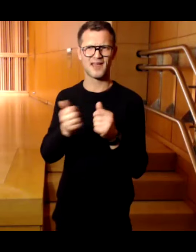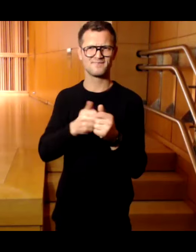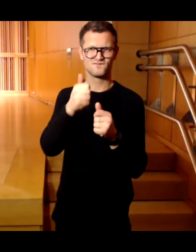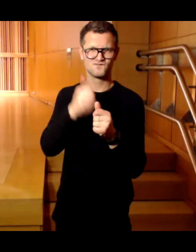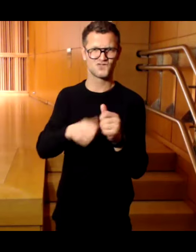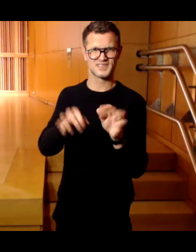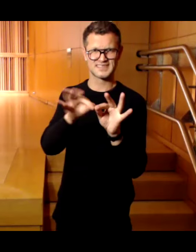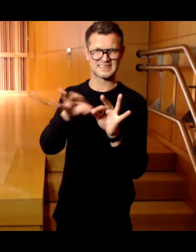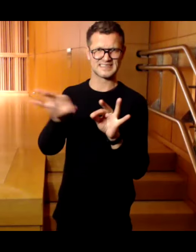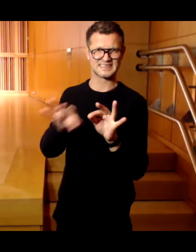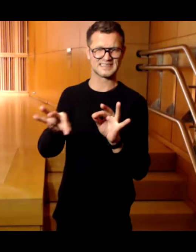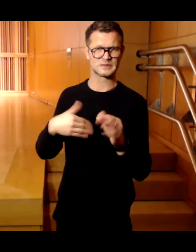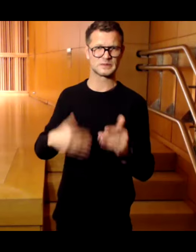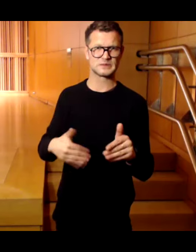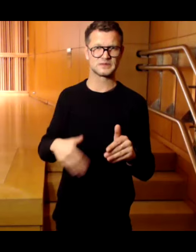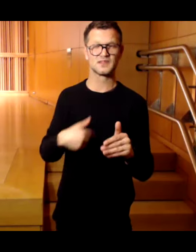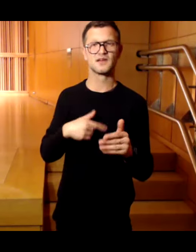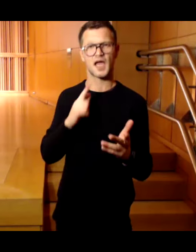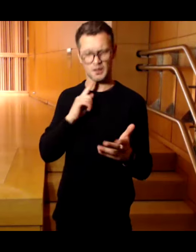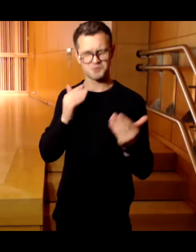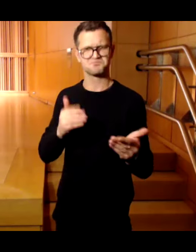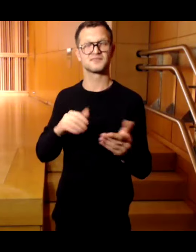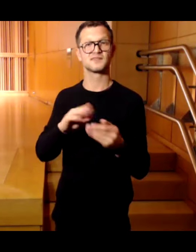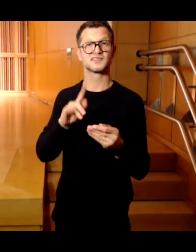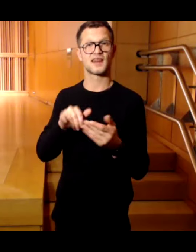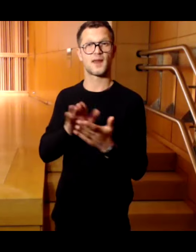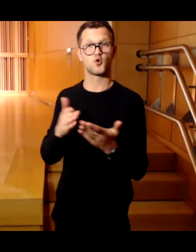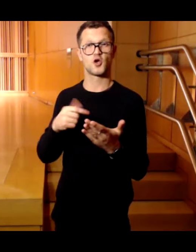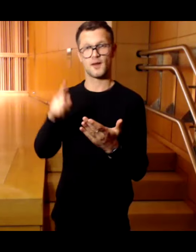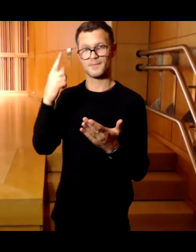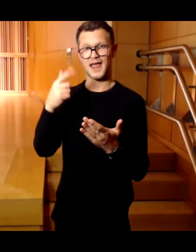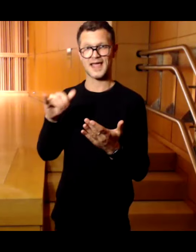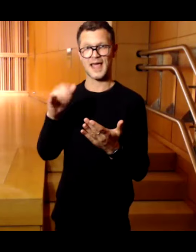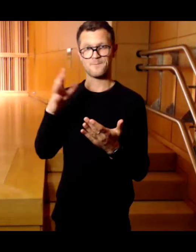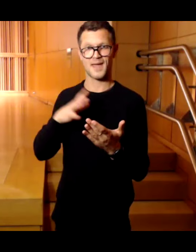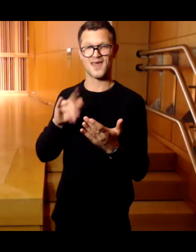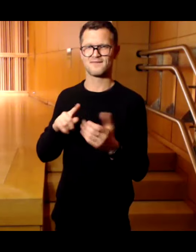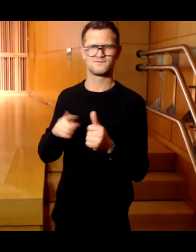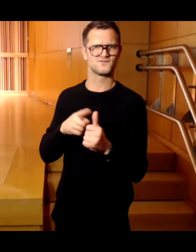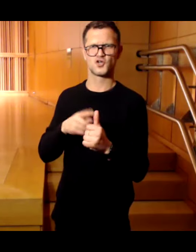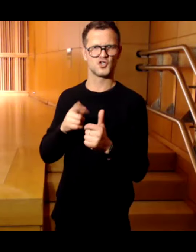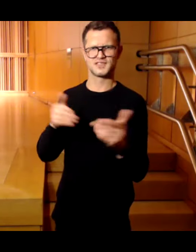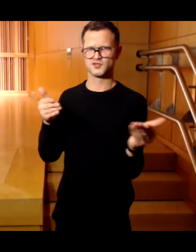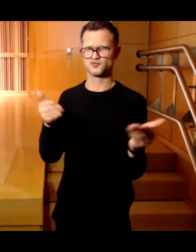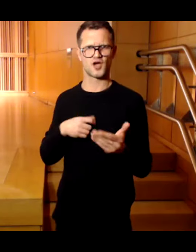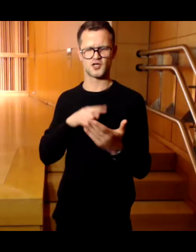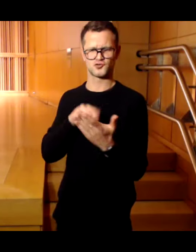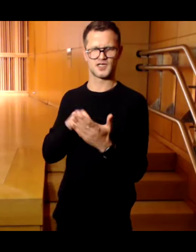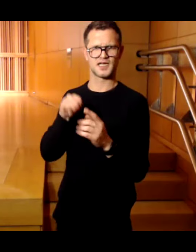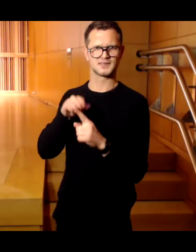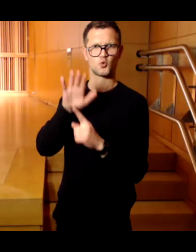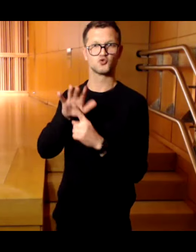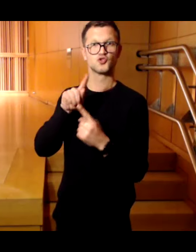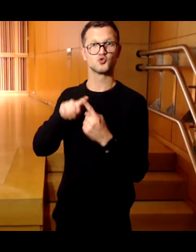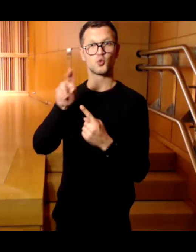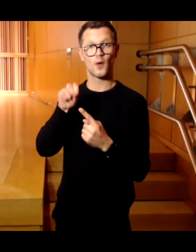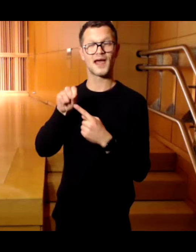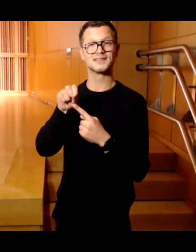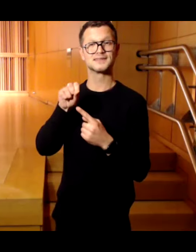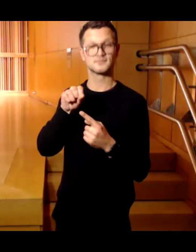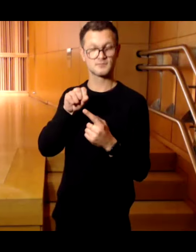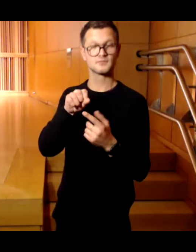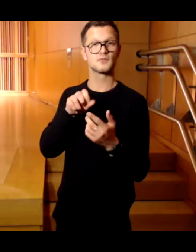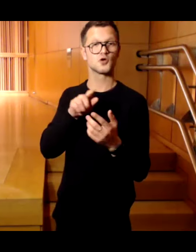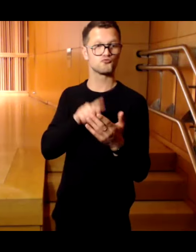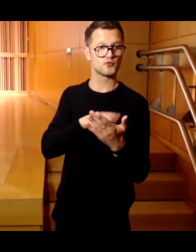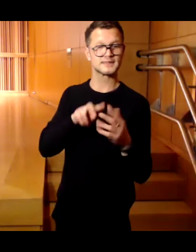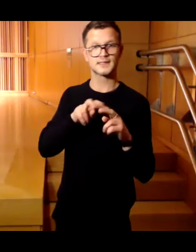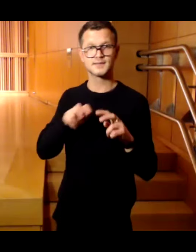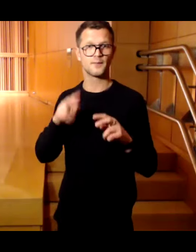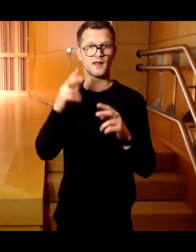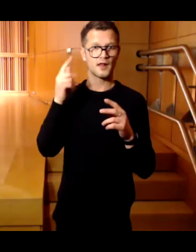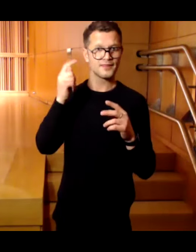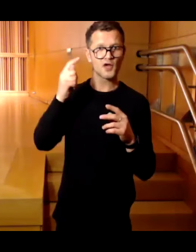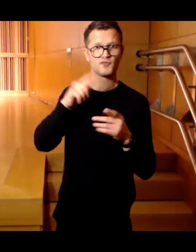I will go ahead and say that black gay man was really my first introduction to U.S. Literary theory and criticism that I was able to read.